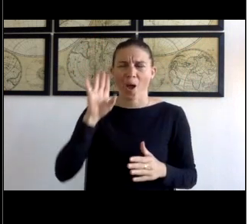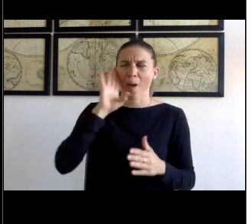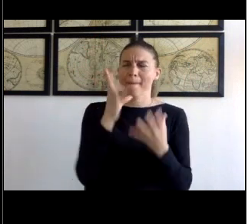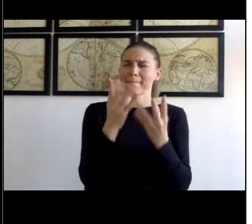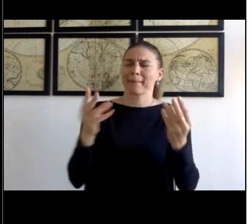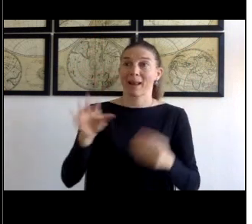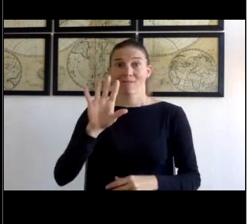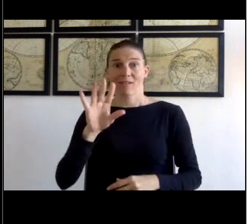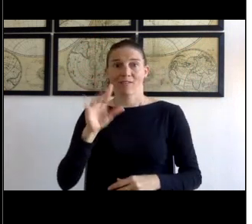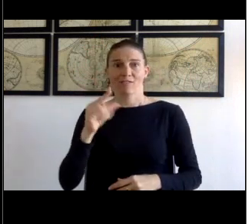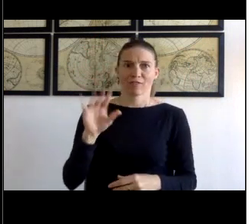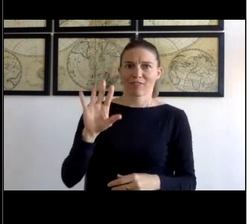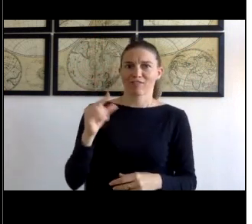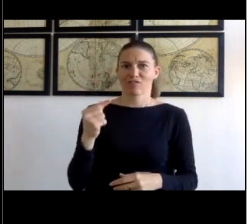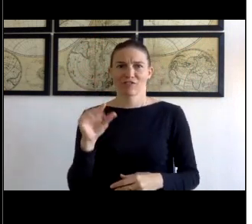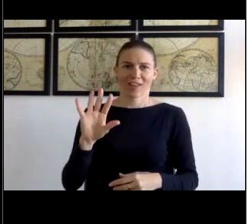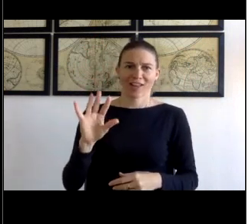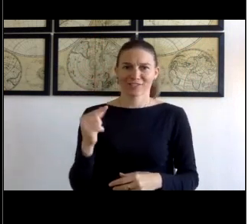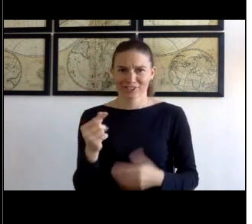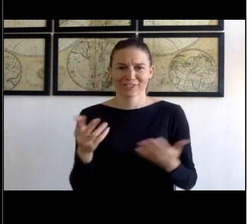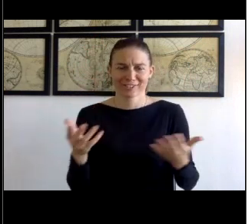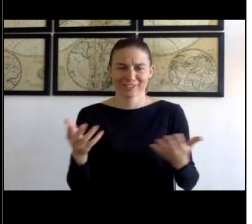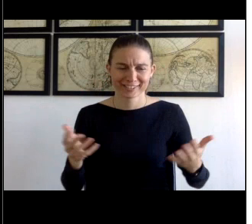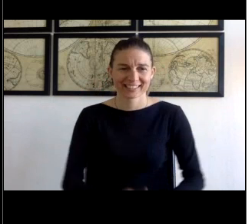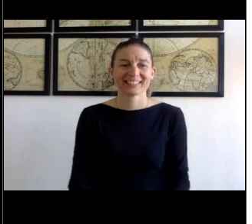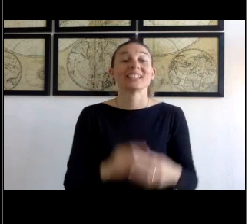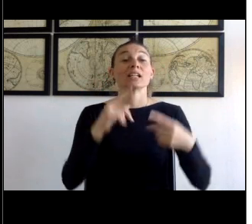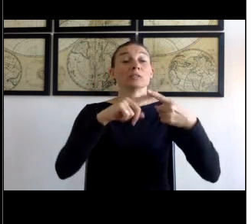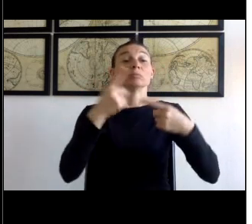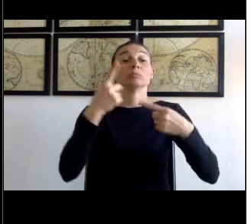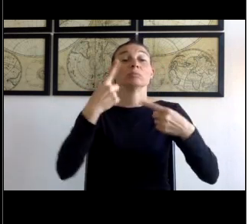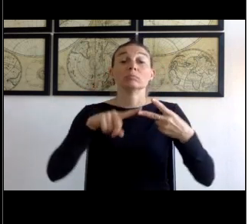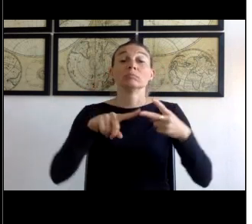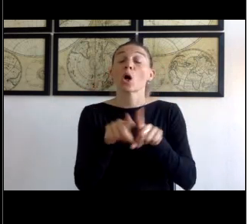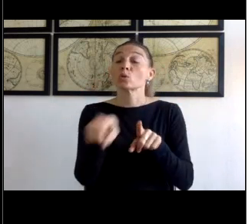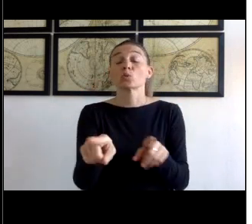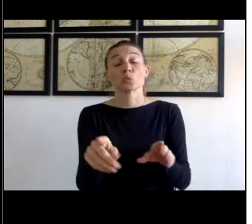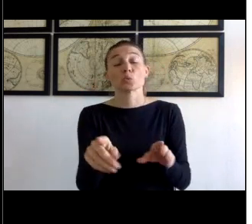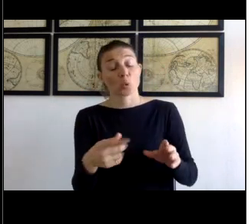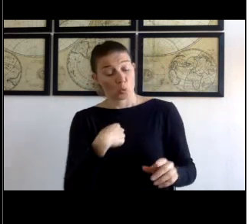To strengthen consumer rights and I'll dive into this in a moment.